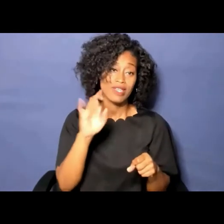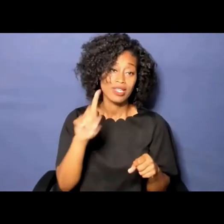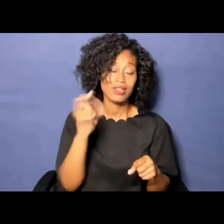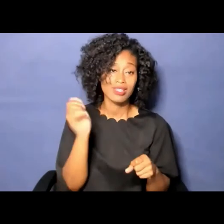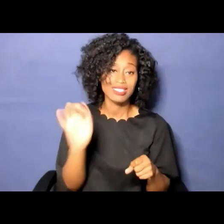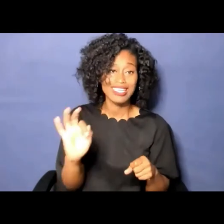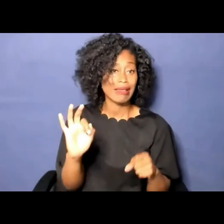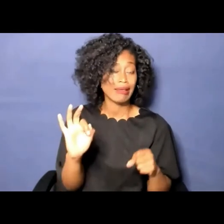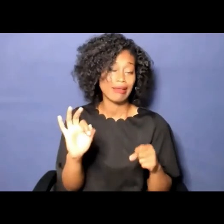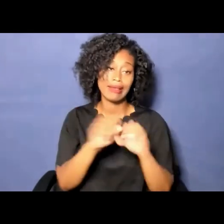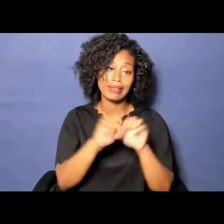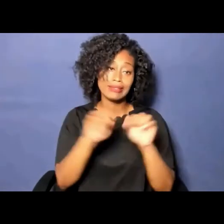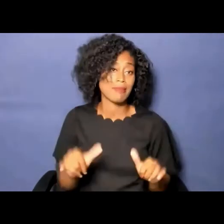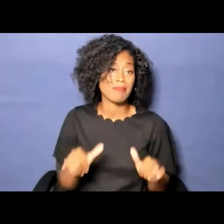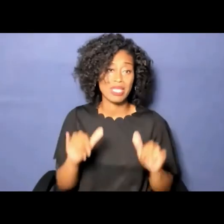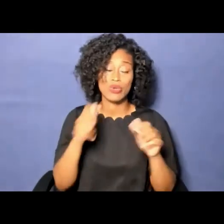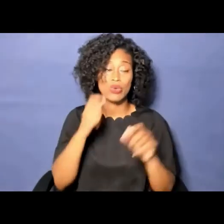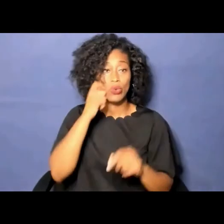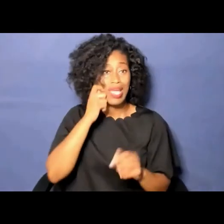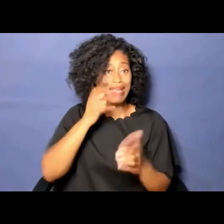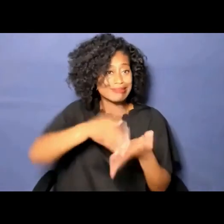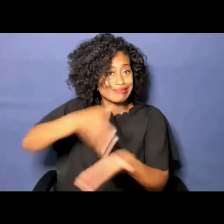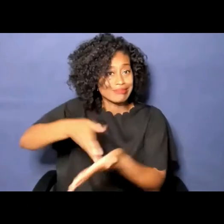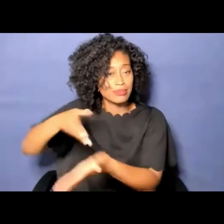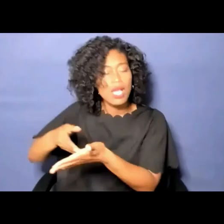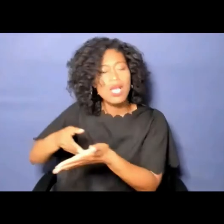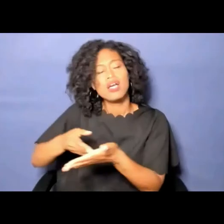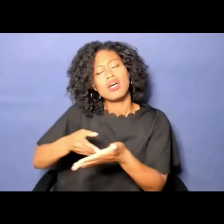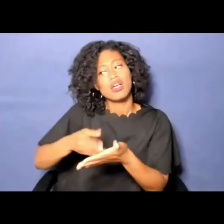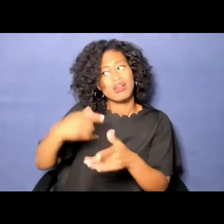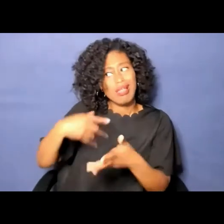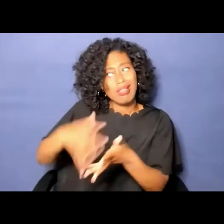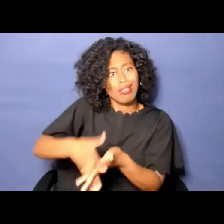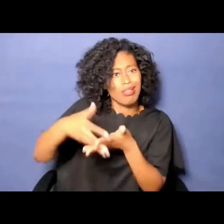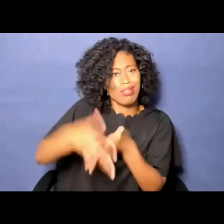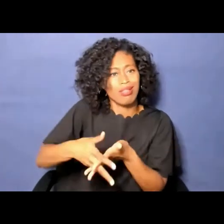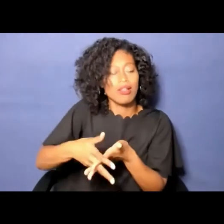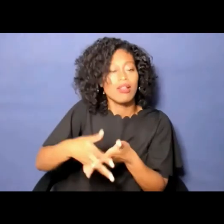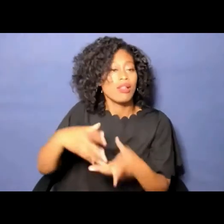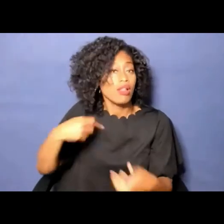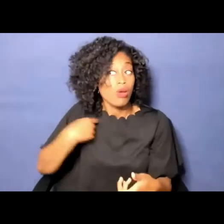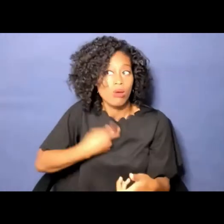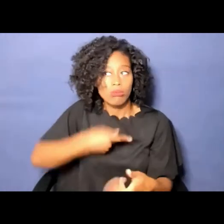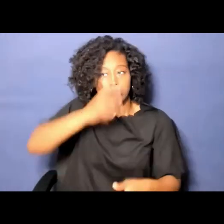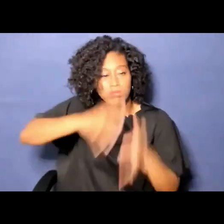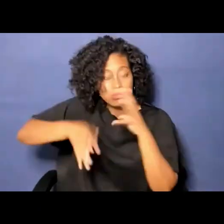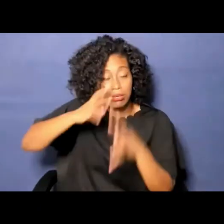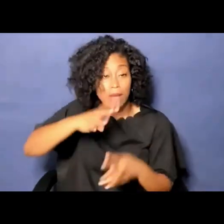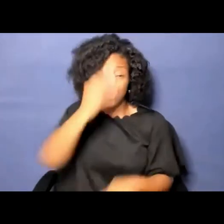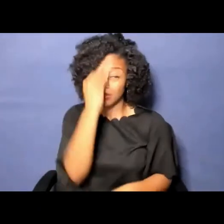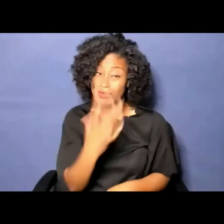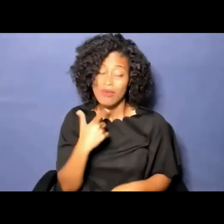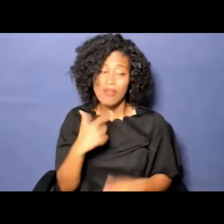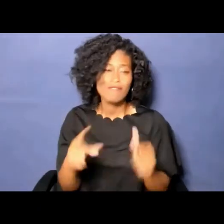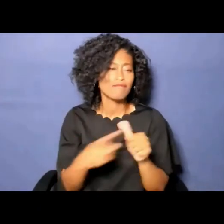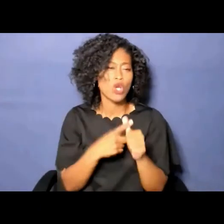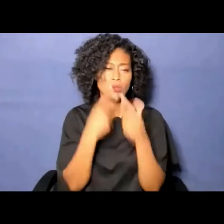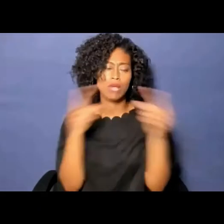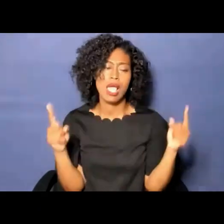long ignored. I want to 1st extend empathy for the deaths due to COVID 19 which have